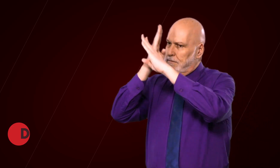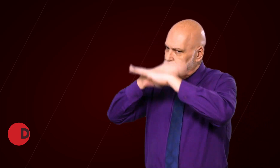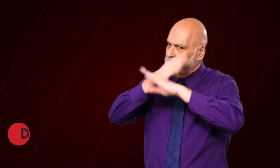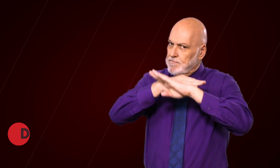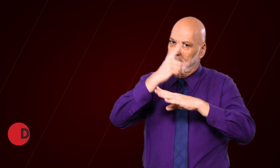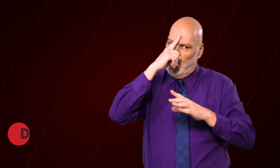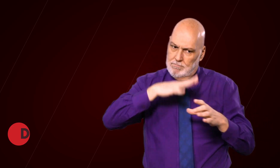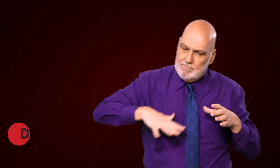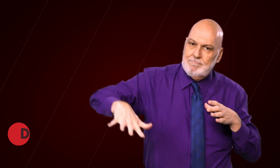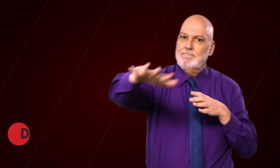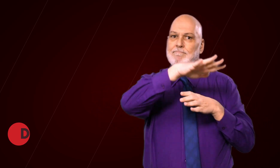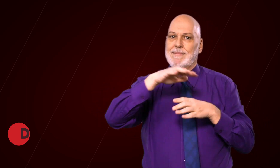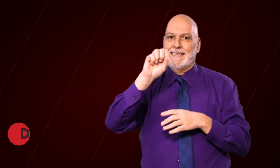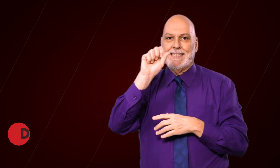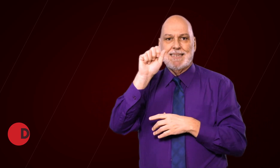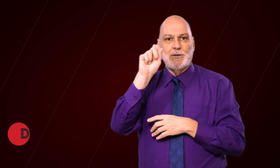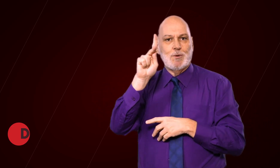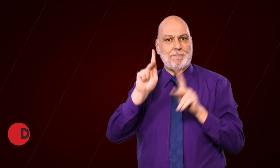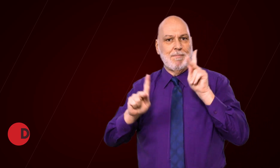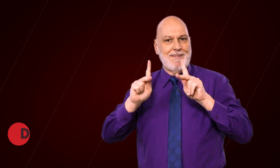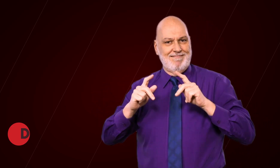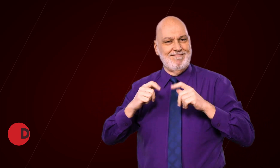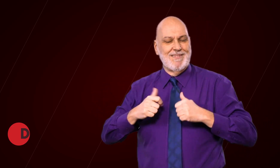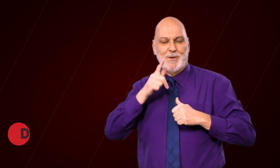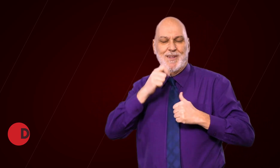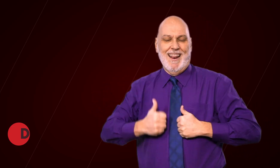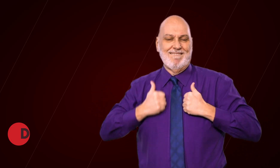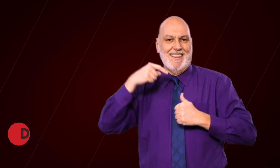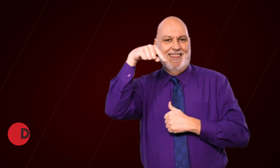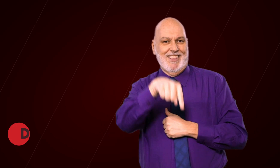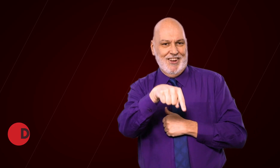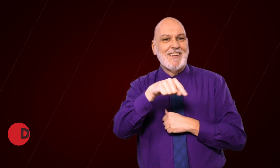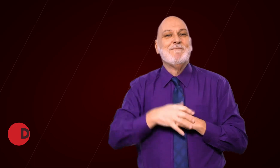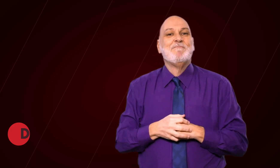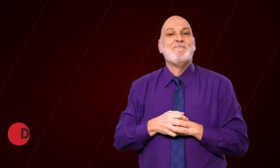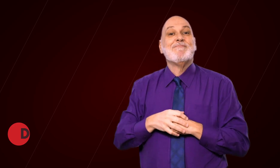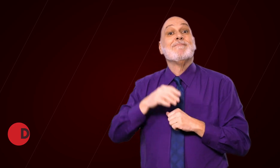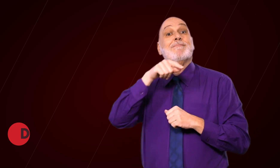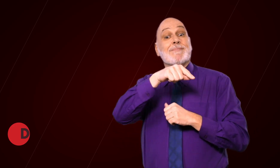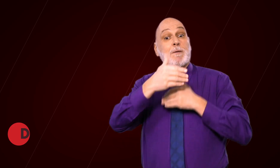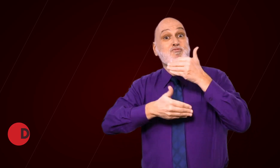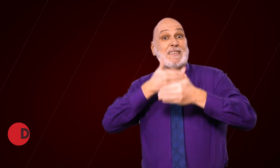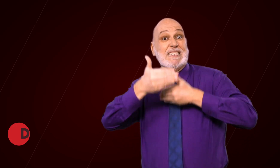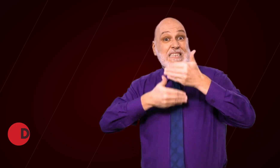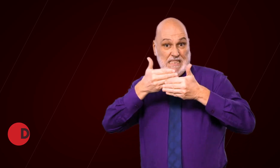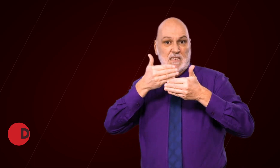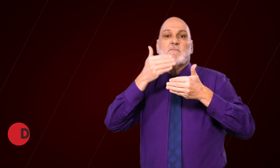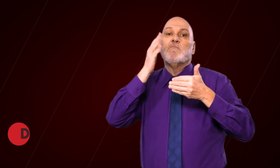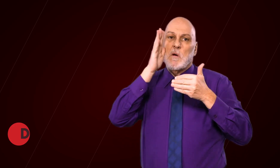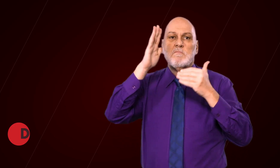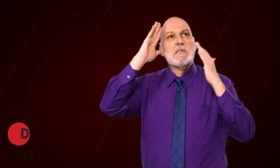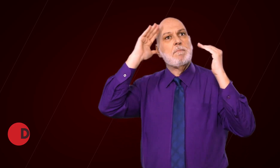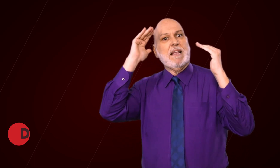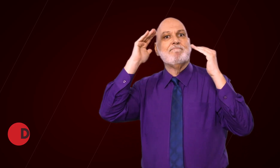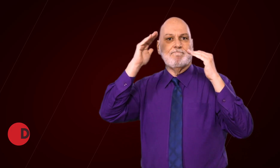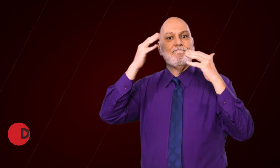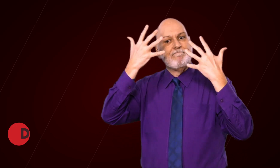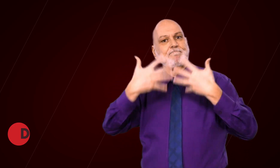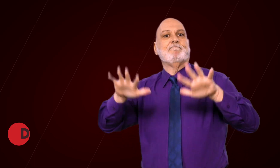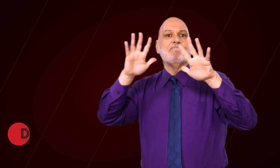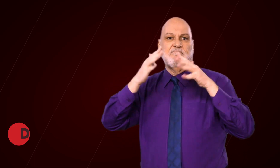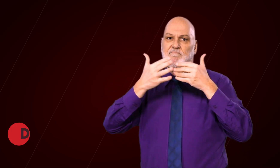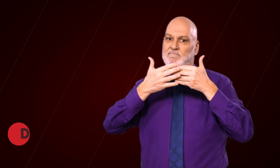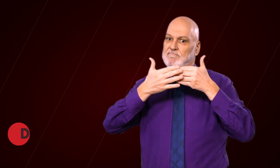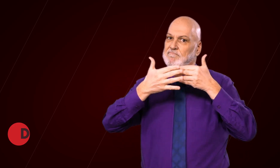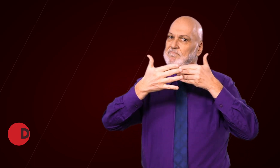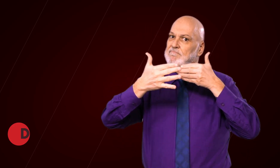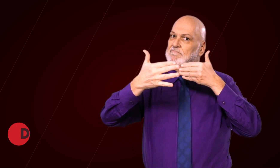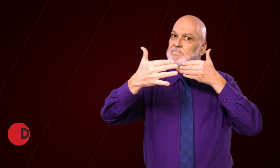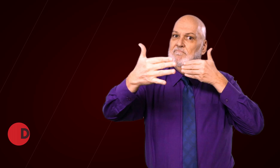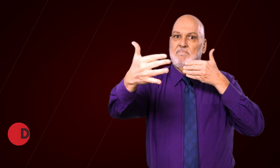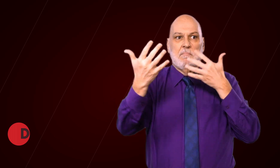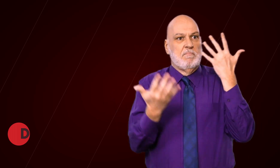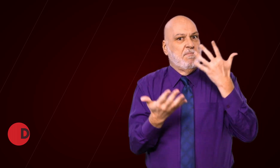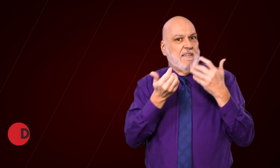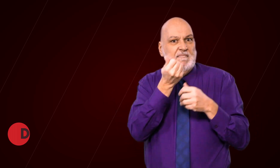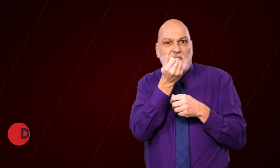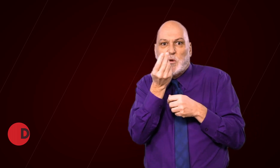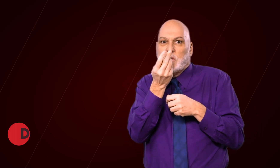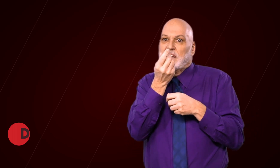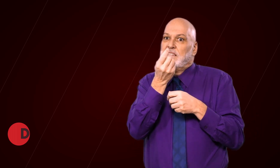its own accessibility legislation to meet the unique needs of